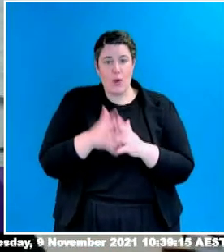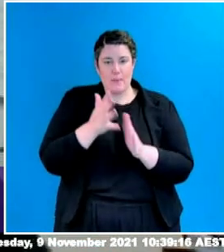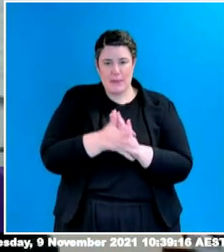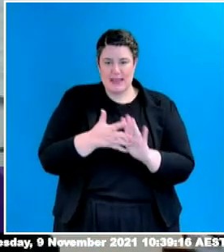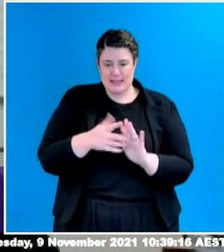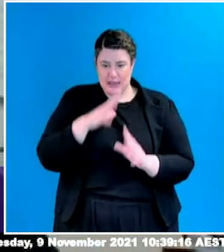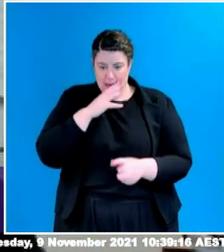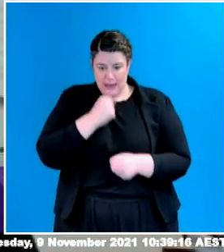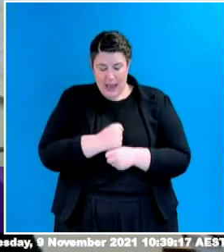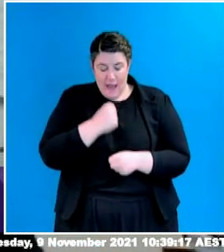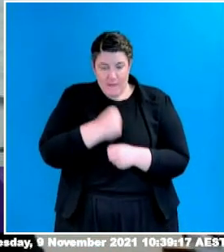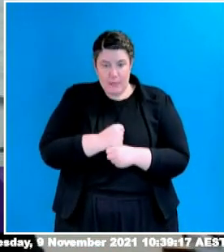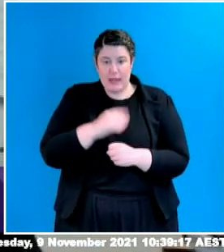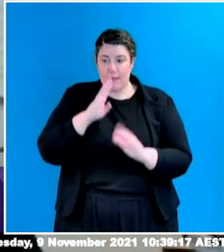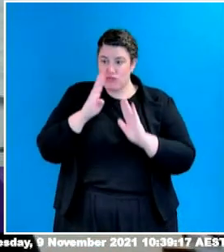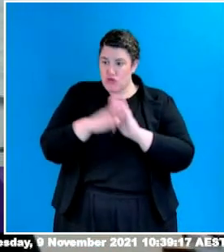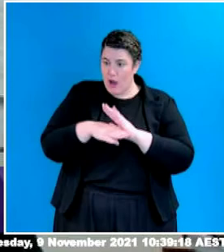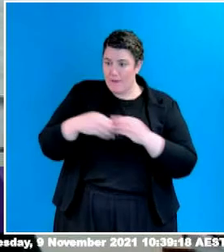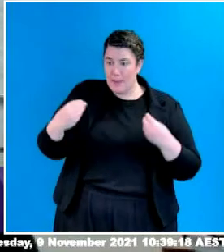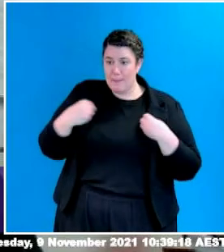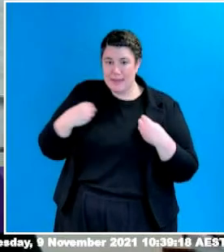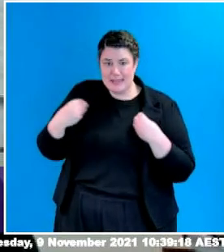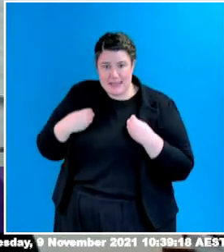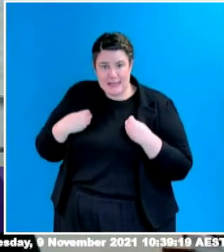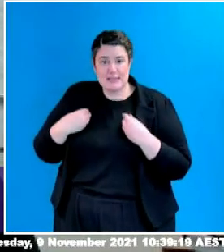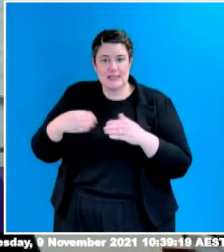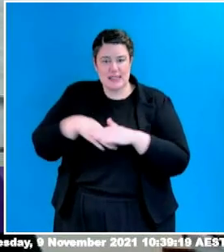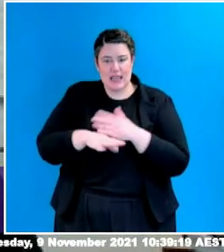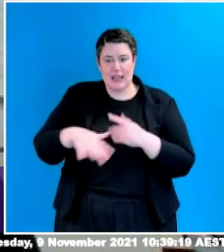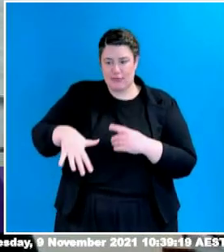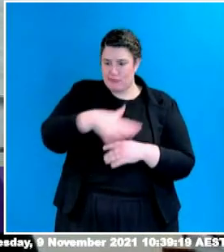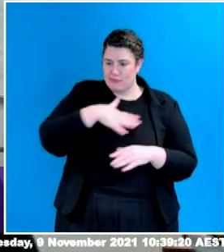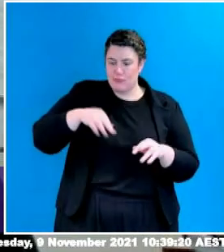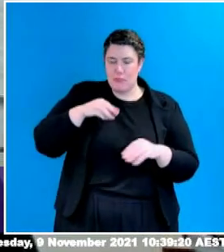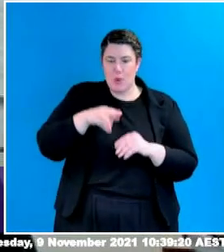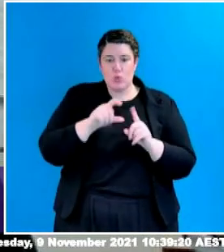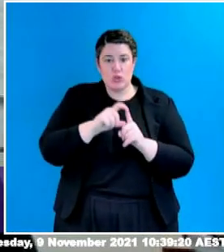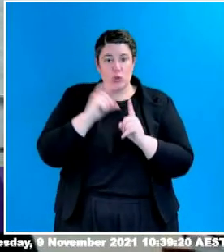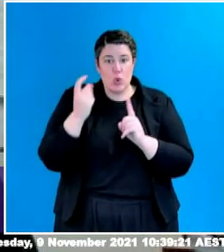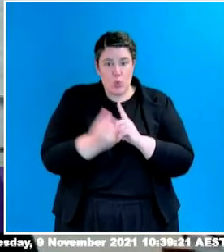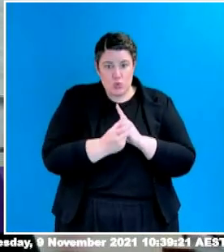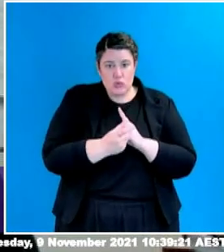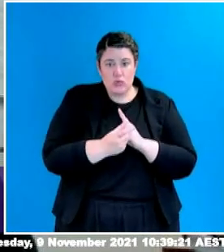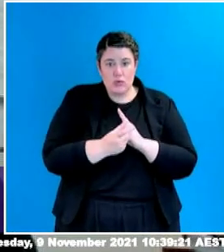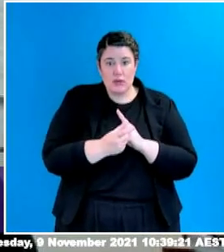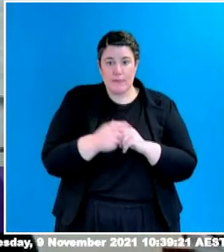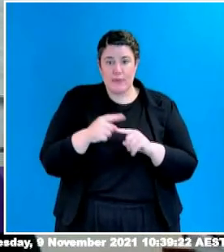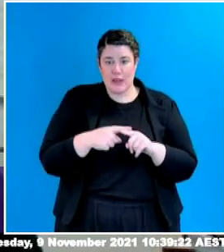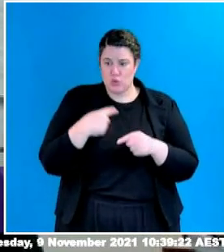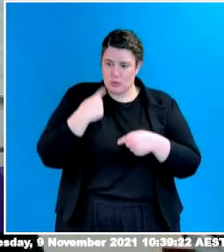government and the private sector in the multicultural space and to articulate